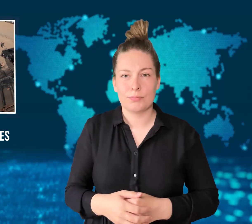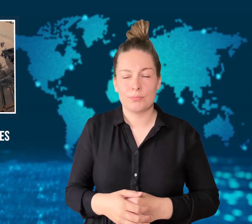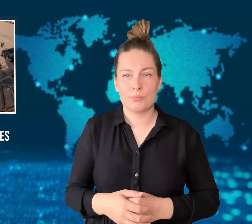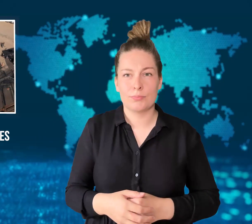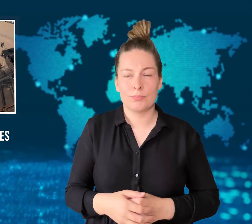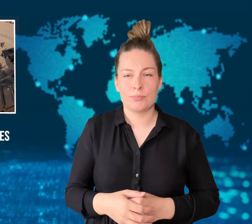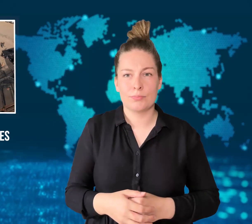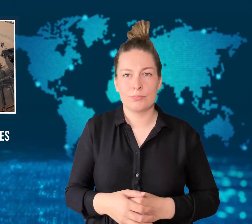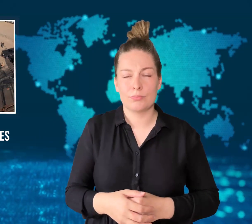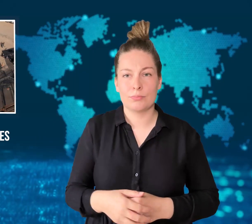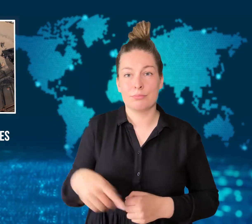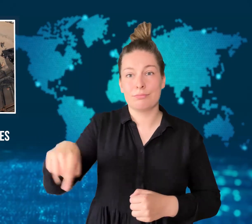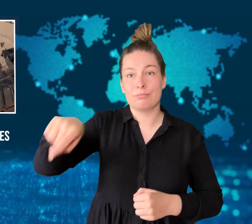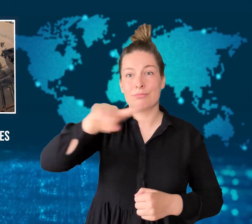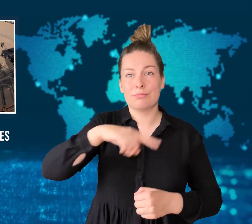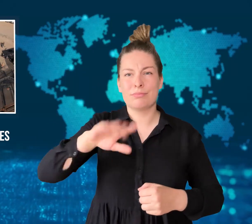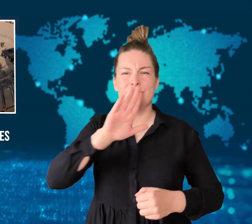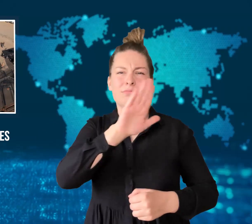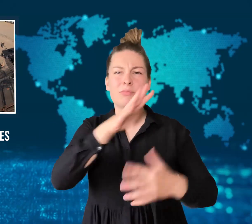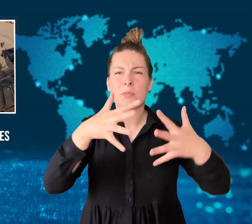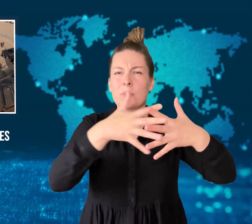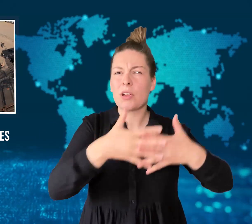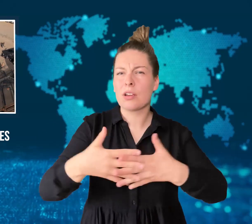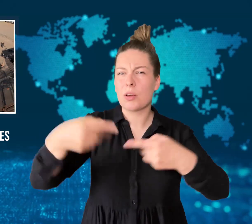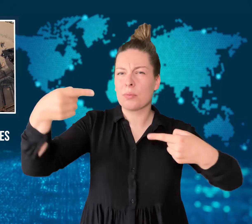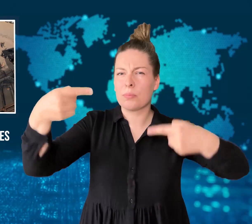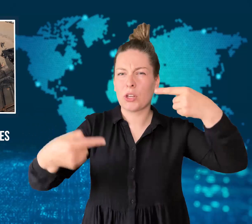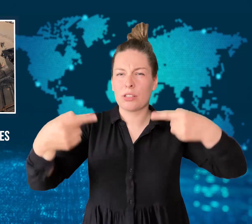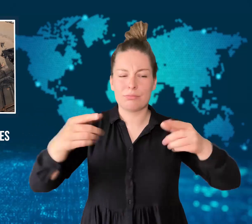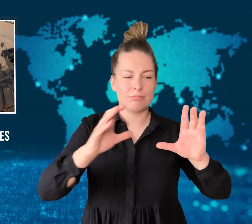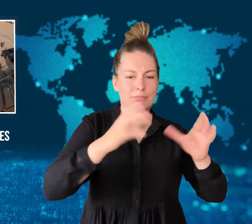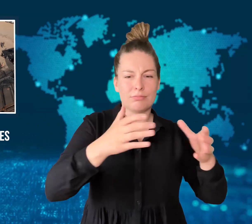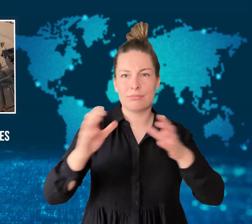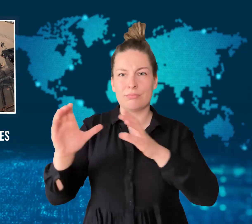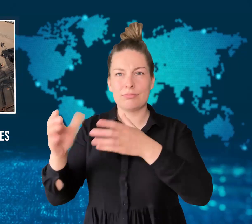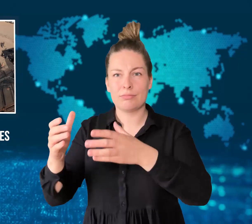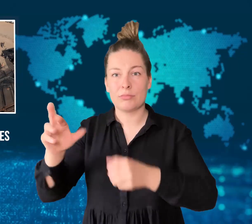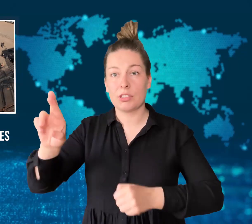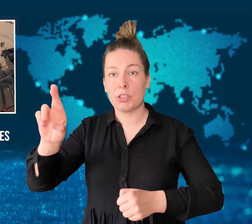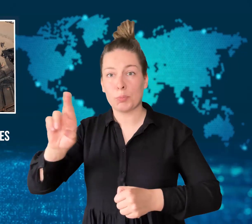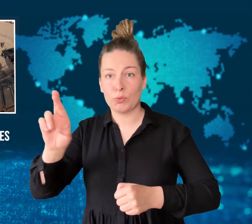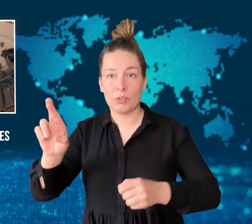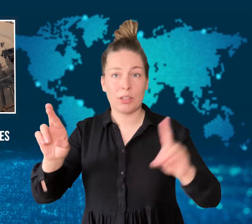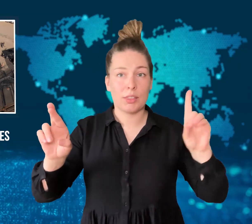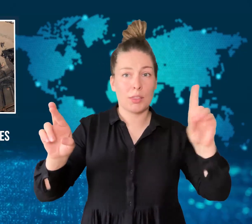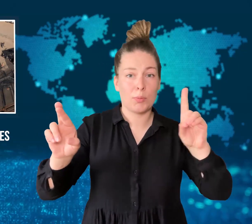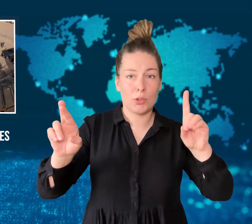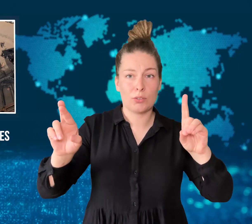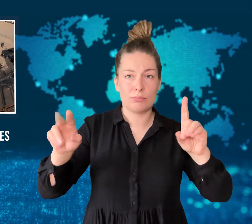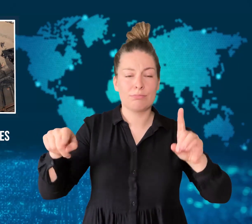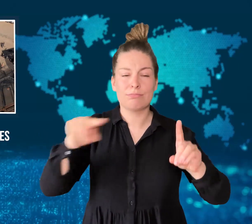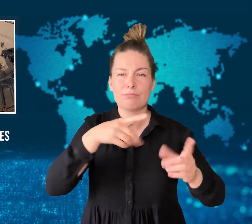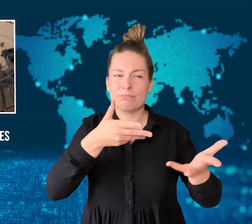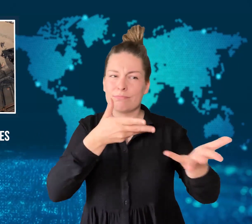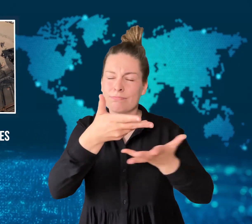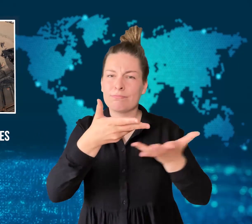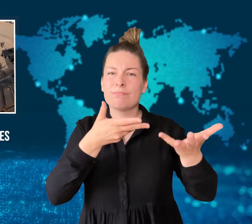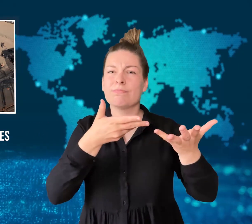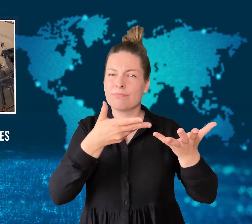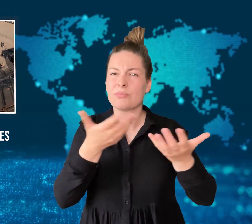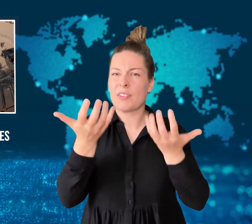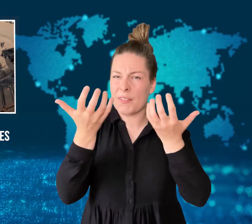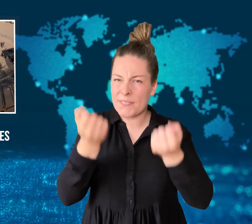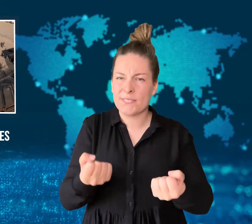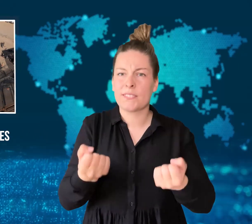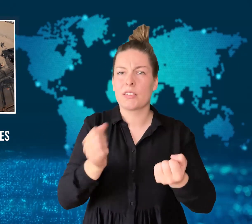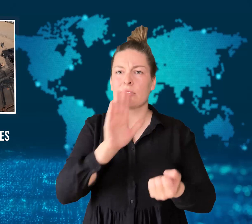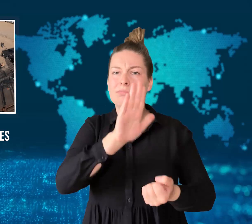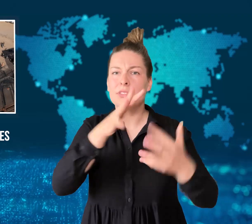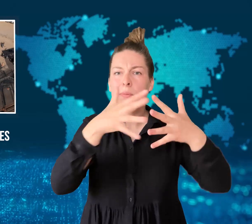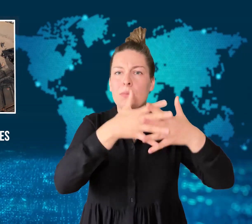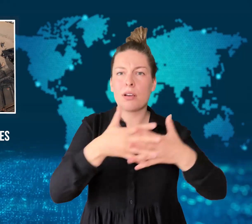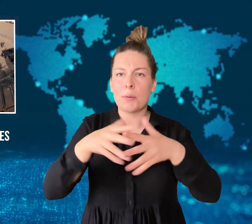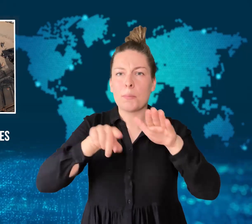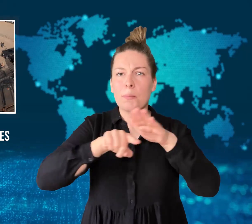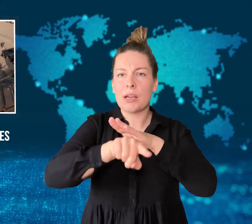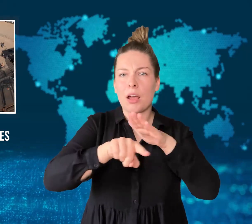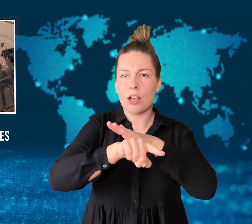Democrats and Republicans both agree there is a need for reform